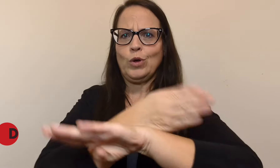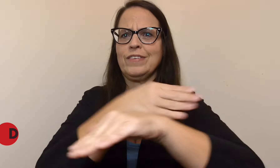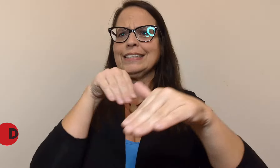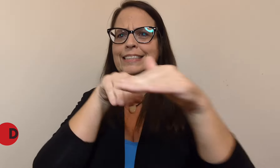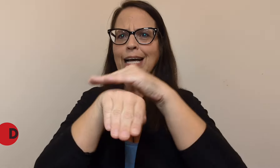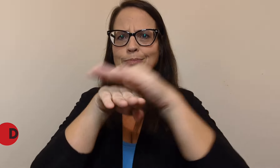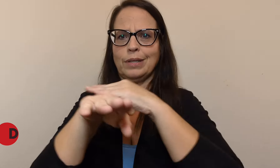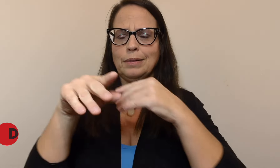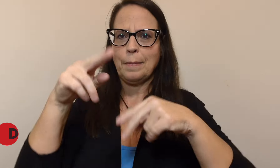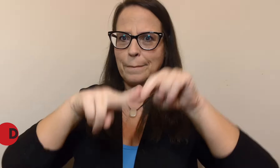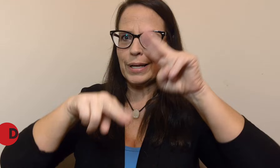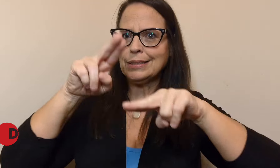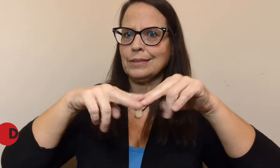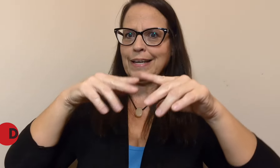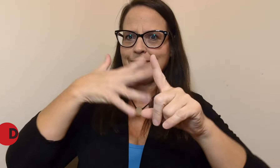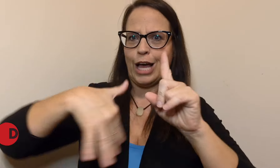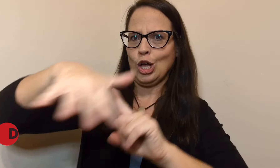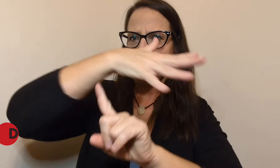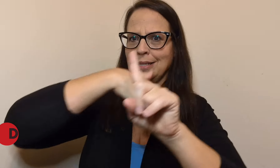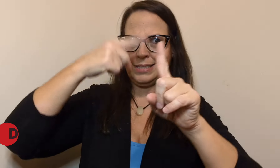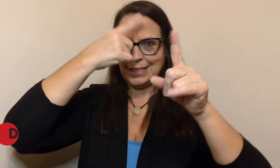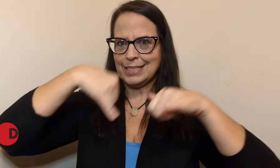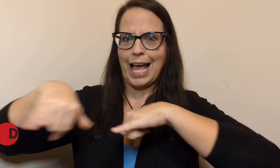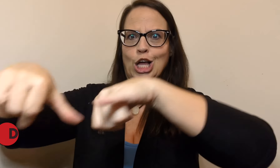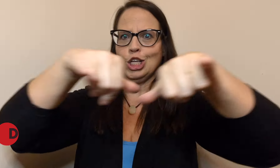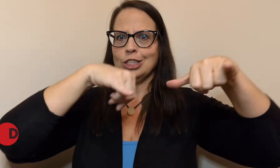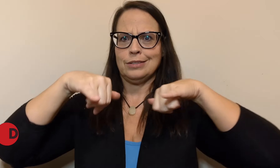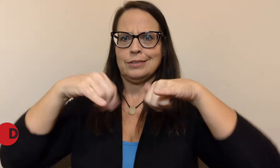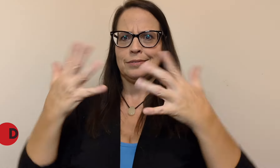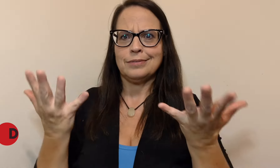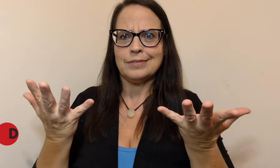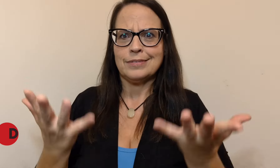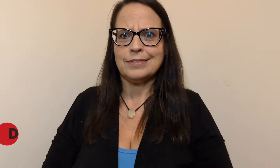in improving accessible built environment standards?